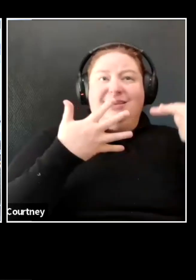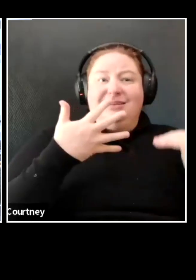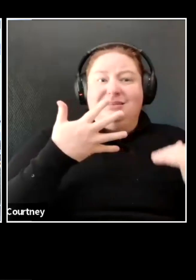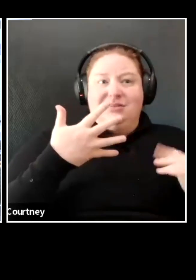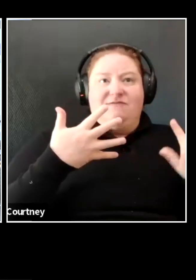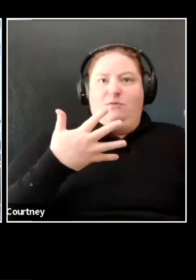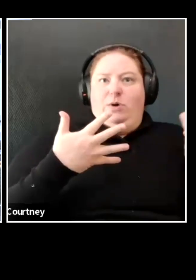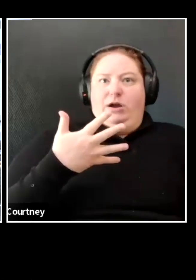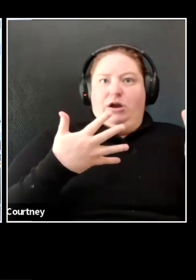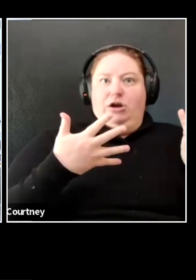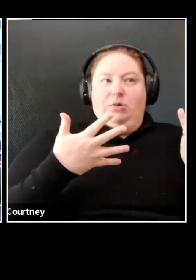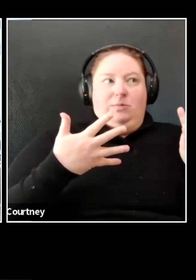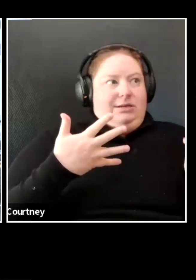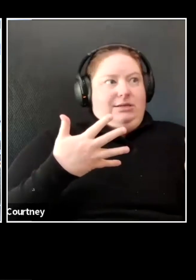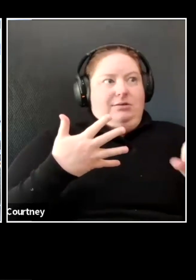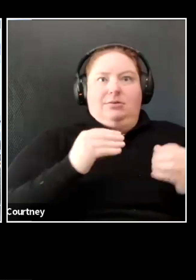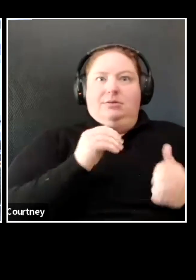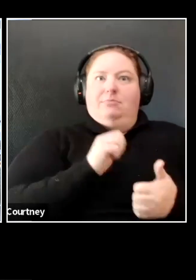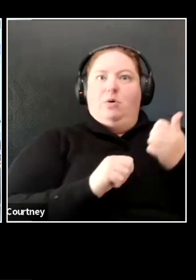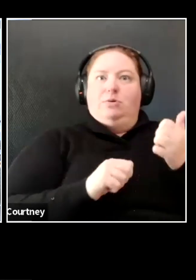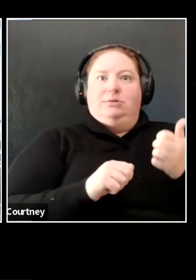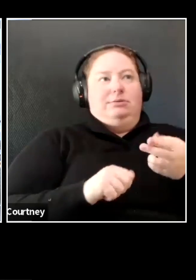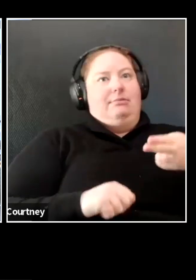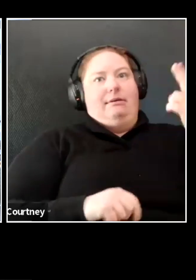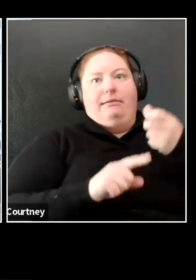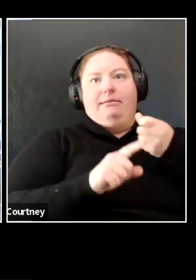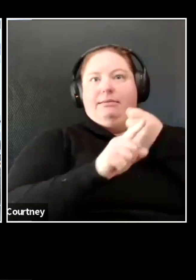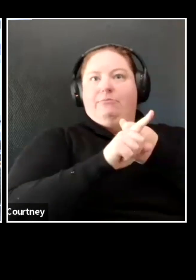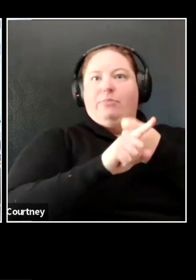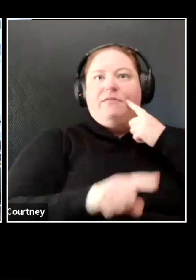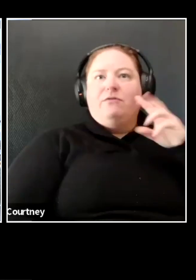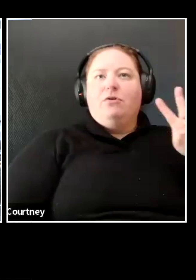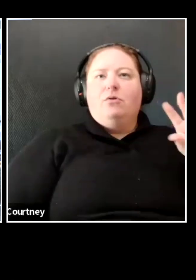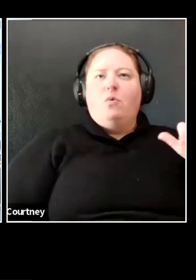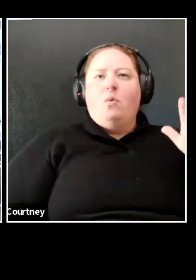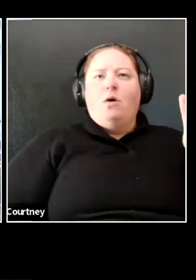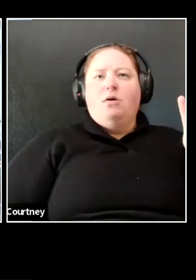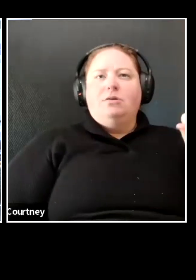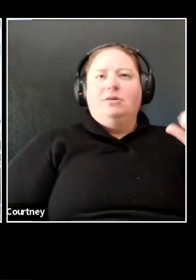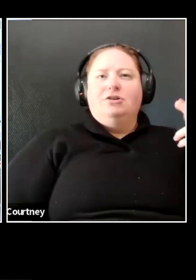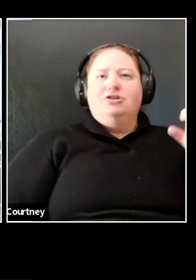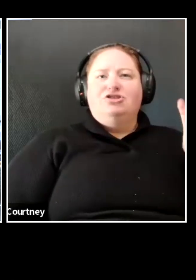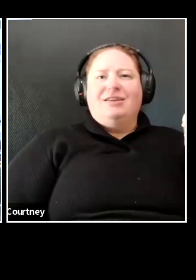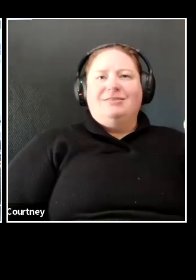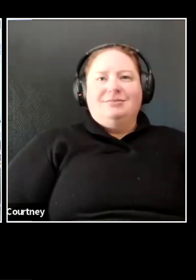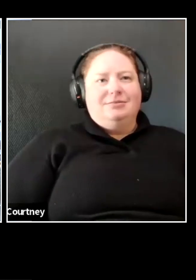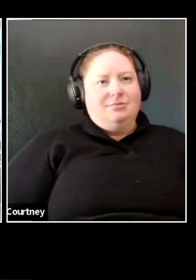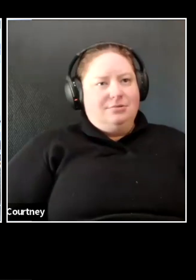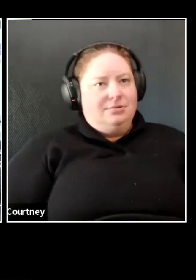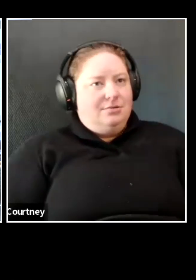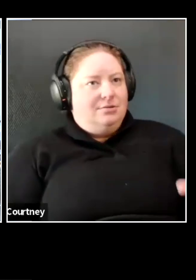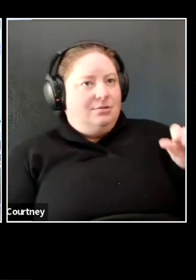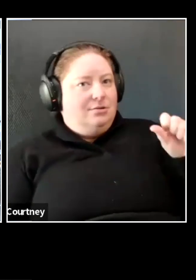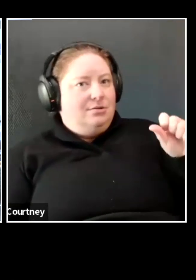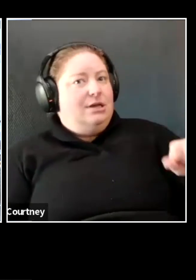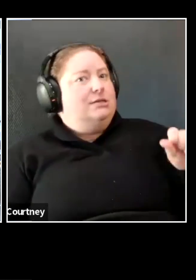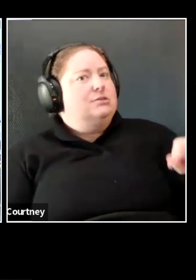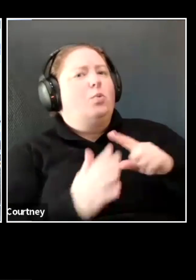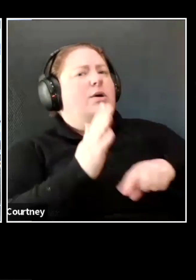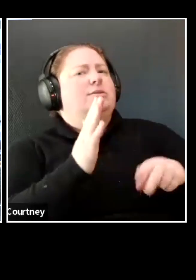highest impact to our uh walksheds? Yes. Can you define the highest impact to you? What is the